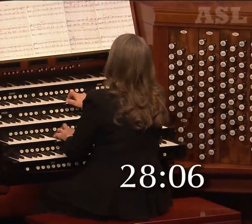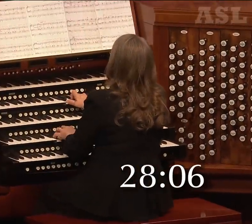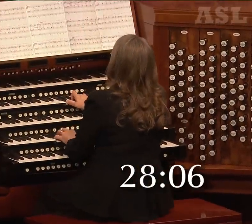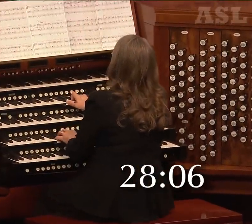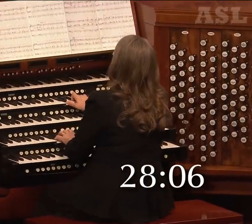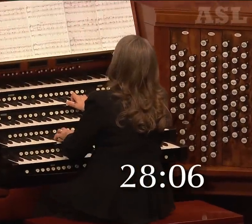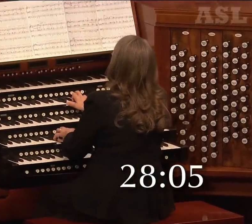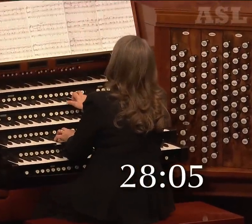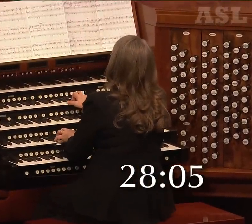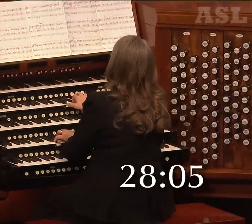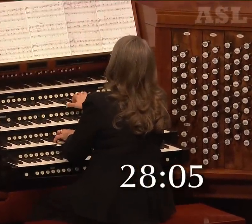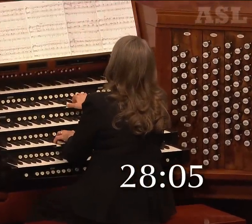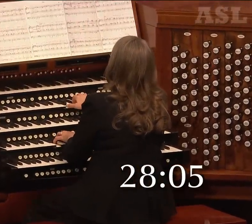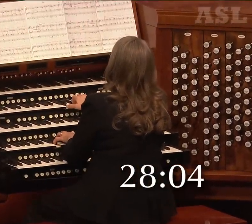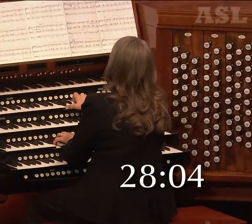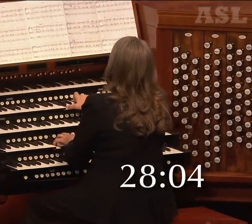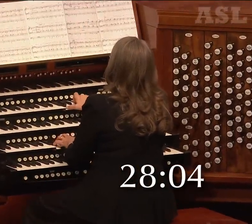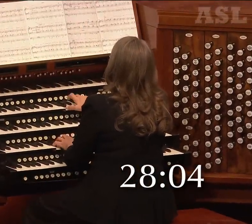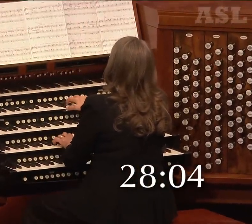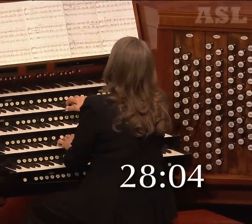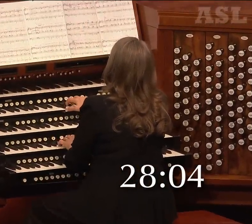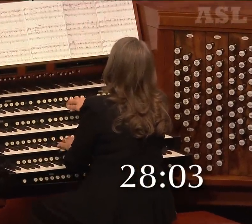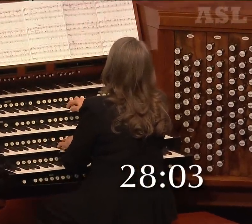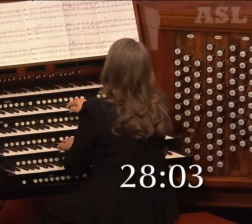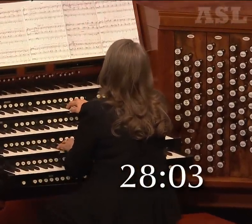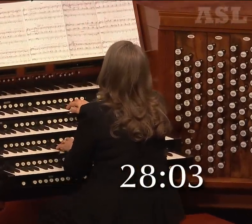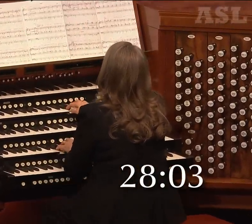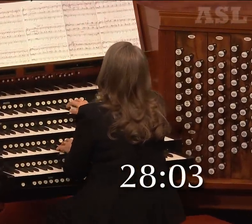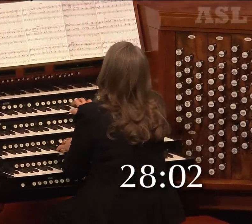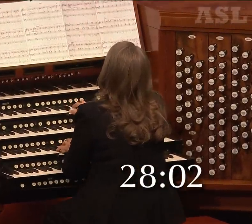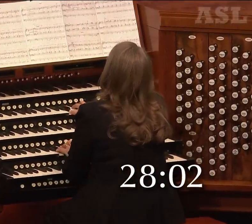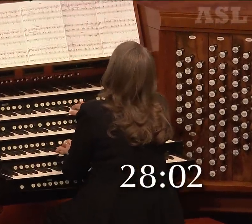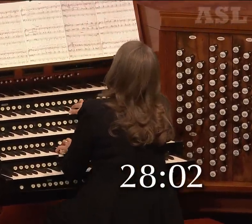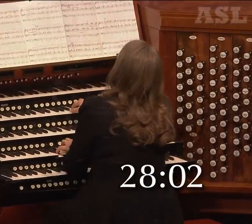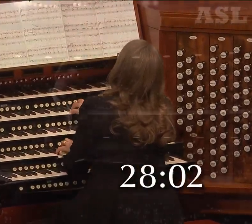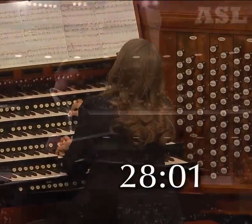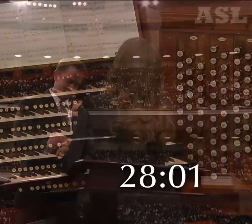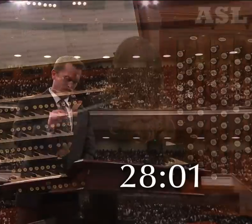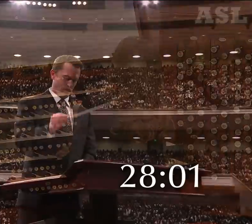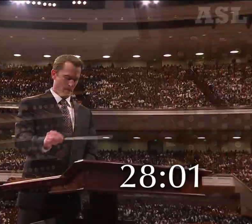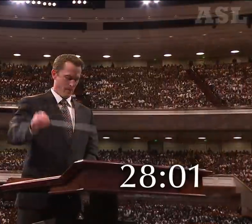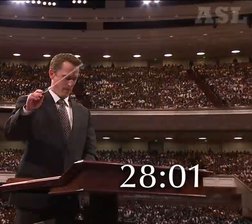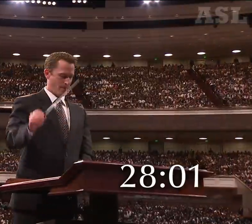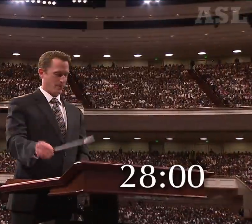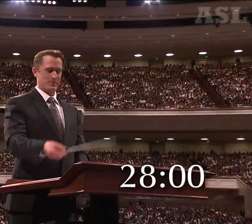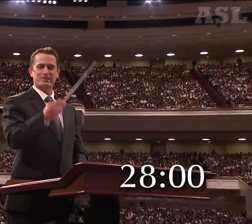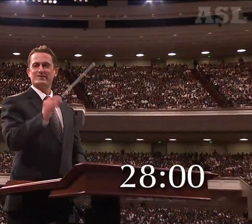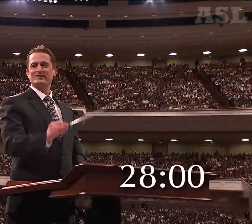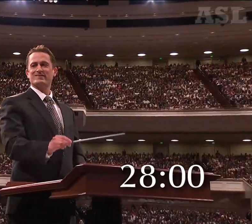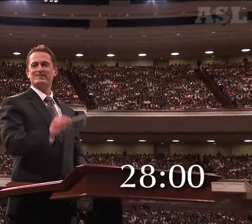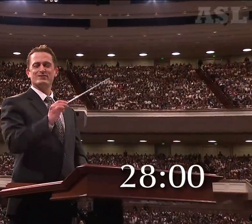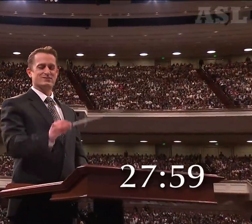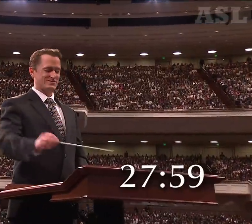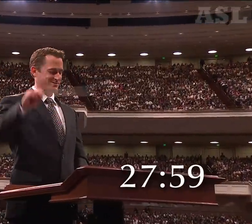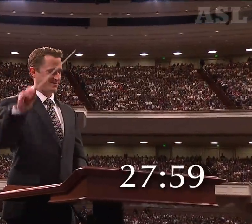THIS IS THE ENGLISH CLOSED CAPTION CHANNEL OF THE CHURCH OF JESUS CHRIST OF LATTER-DAY SAINTS.